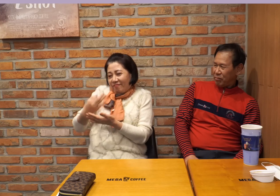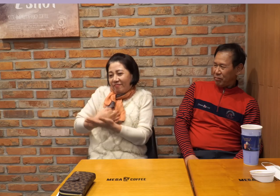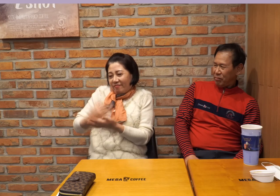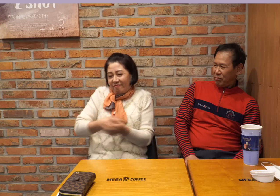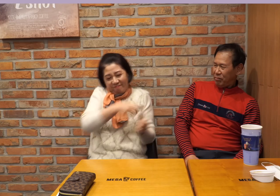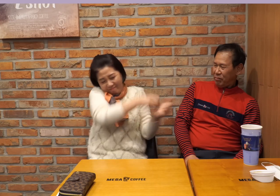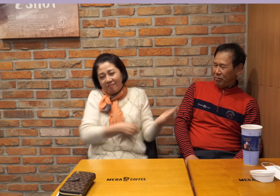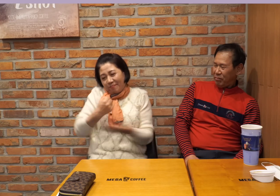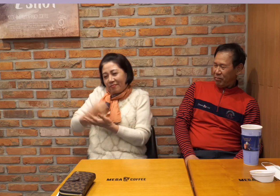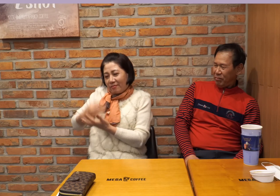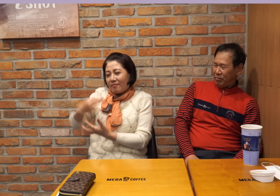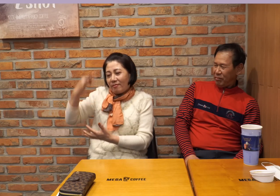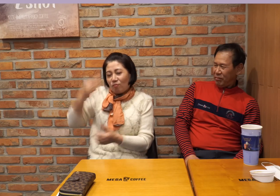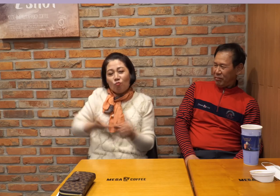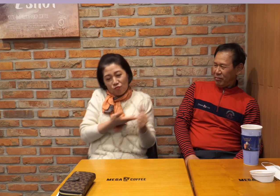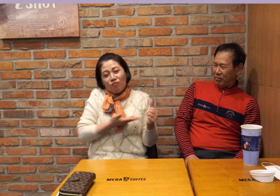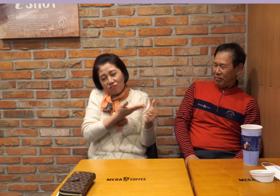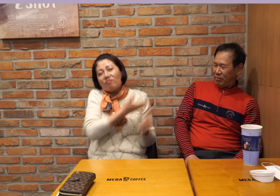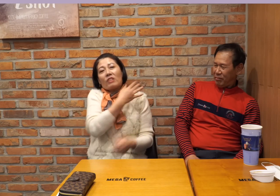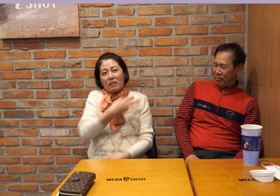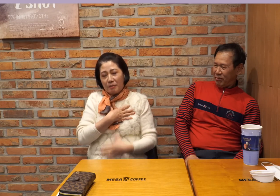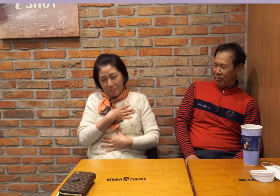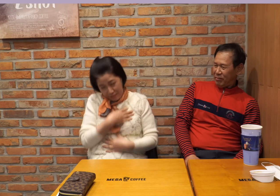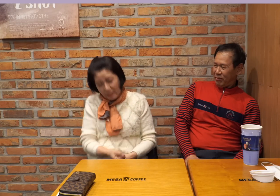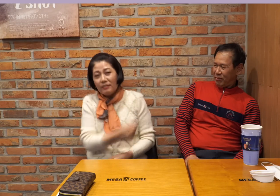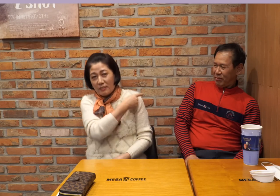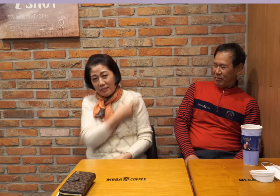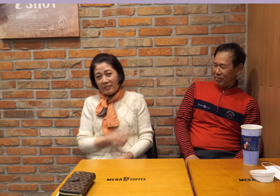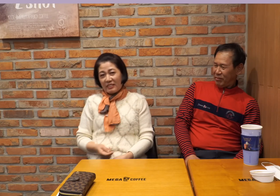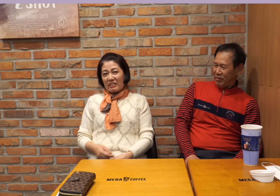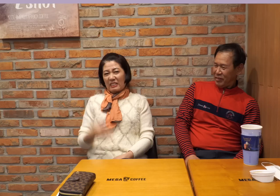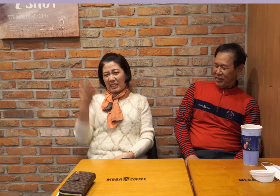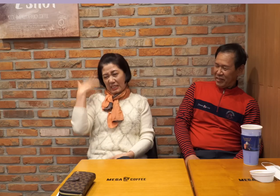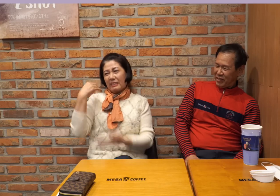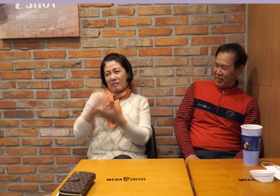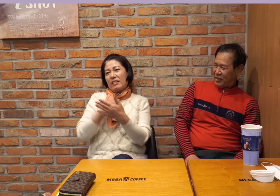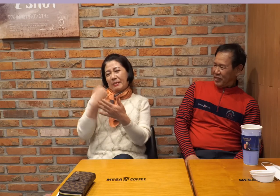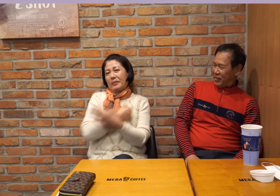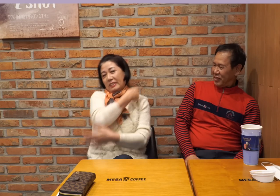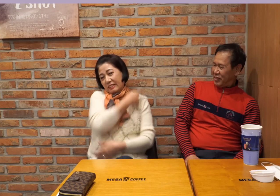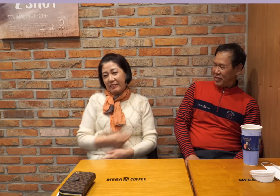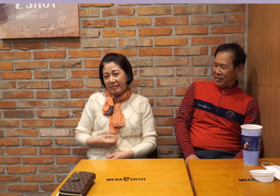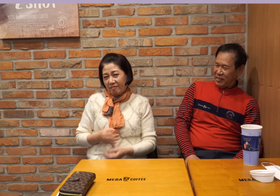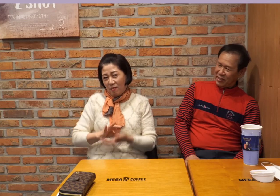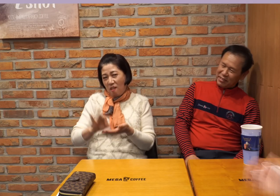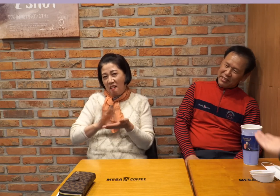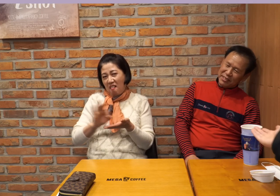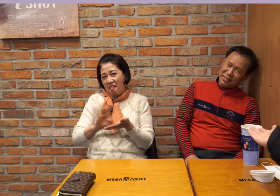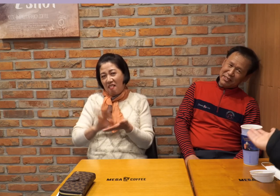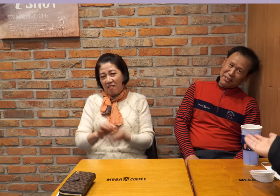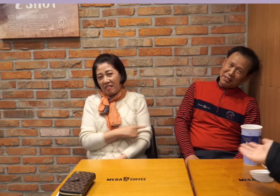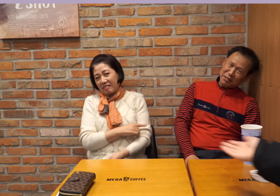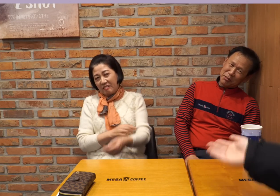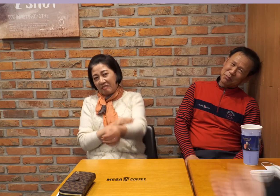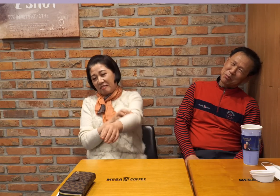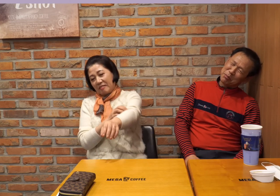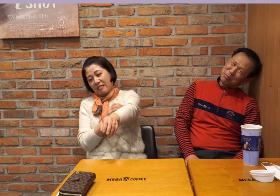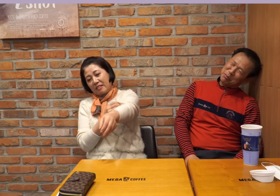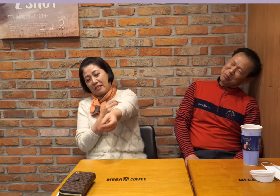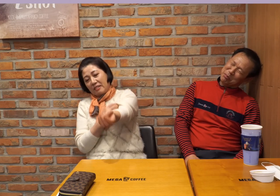He liked it so much. I received the money that his husband earns, and saved it while saving it, and I am living comfortably with that money. It's a pity that the money that was just wasted without saving in the past is a thing of the past.